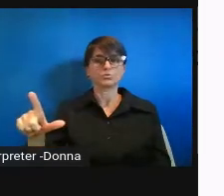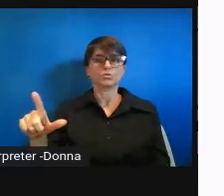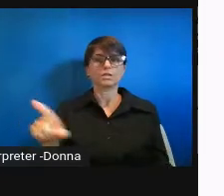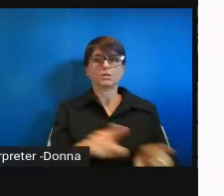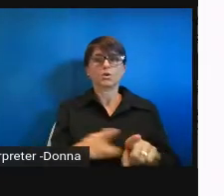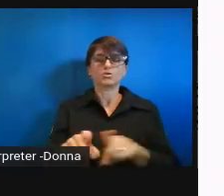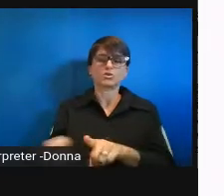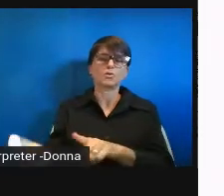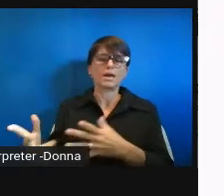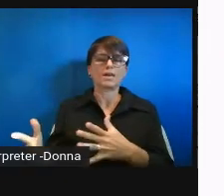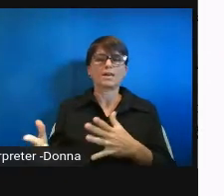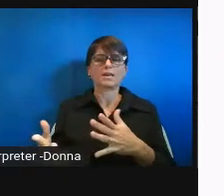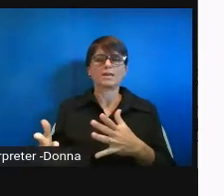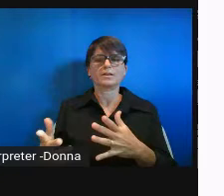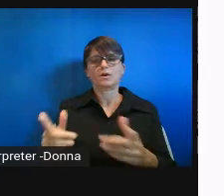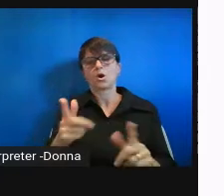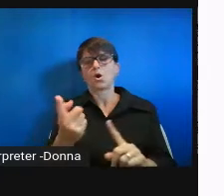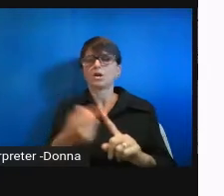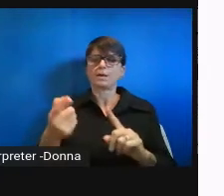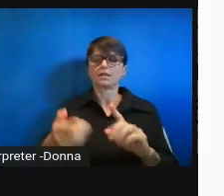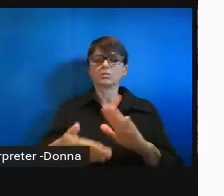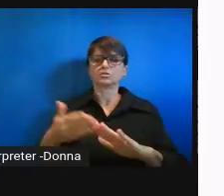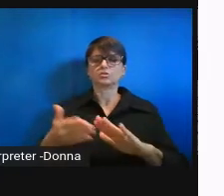All fields are fill in examples.